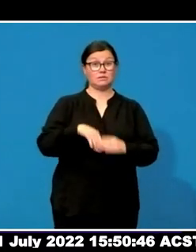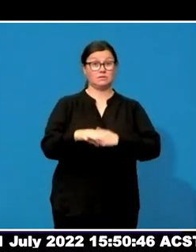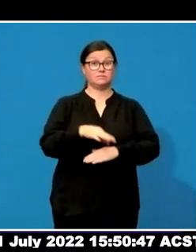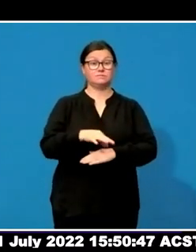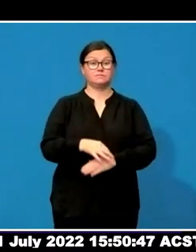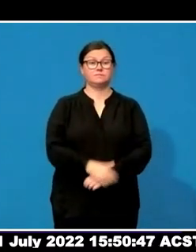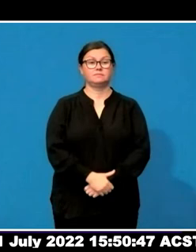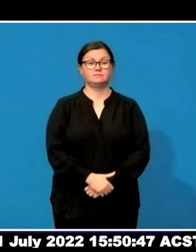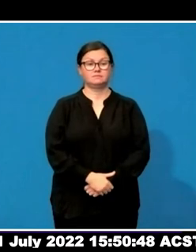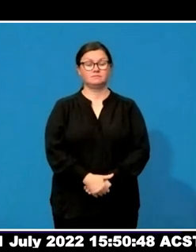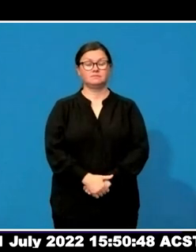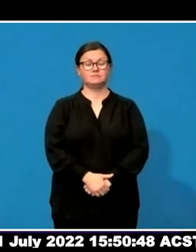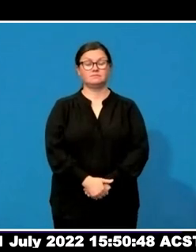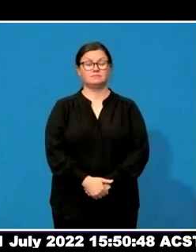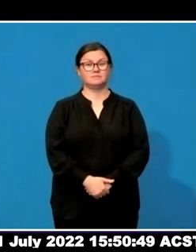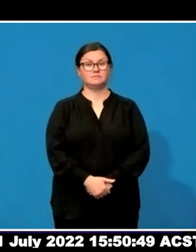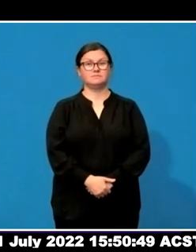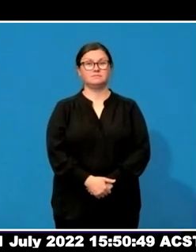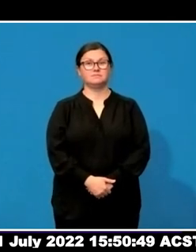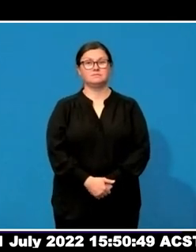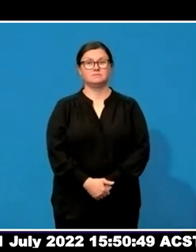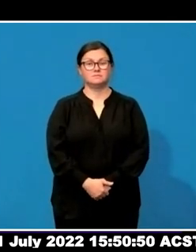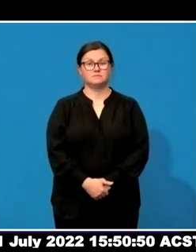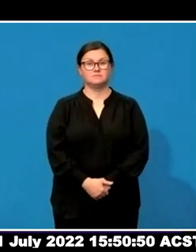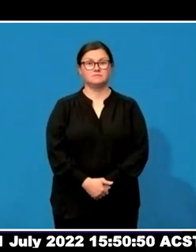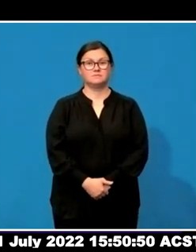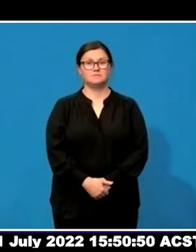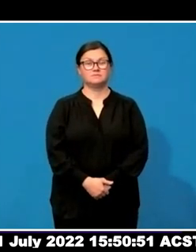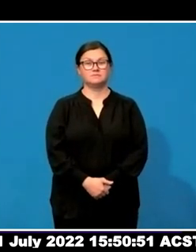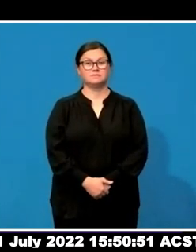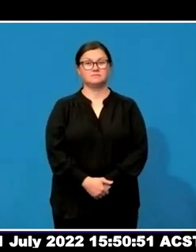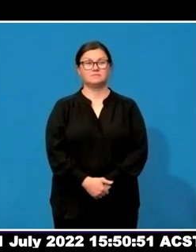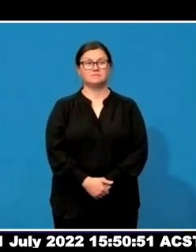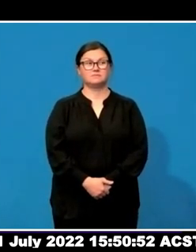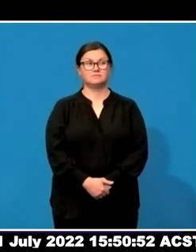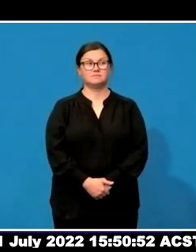He had a support worker, who had been working with him for the past three years and was unable to use any sign language.